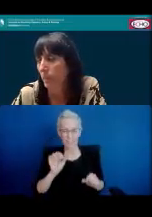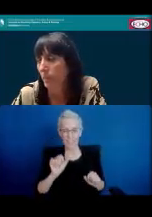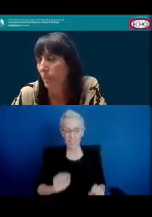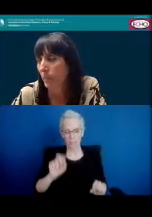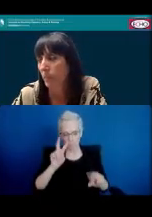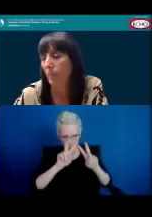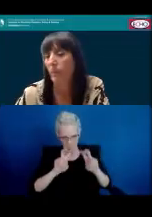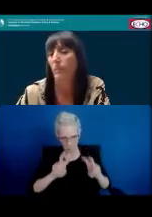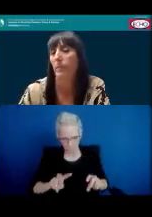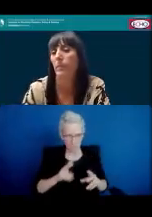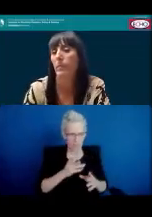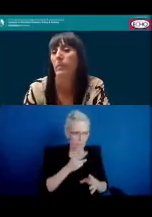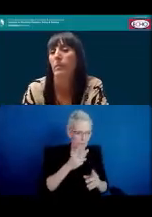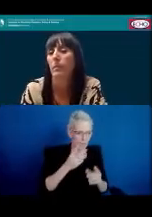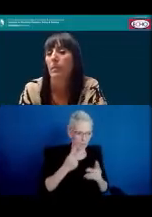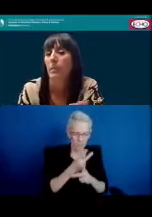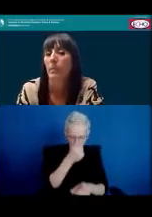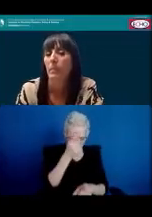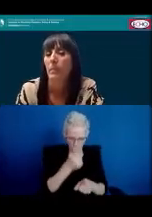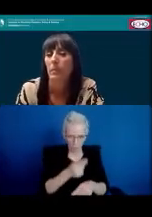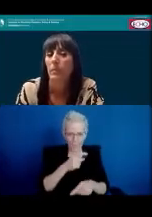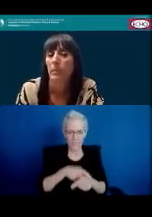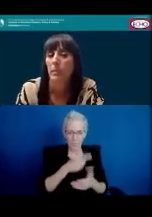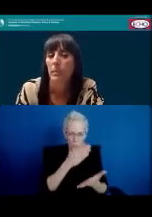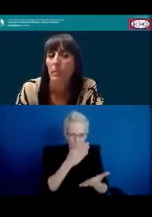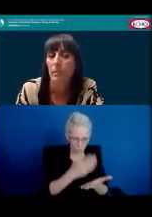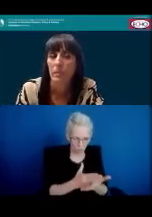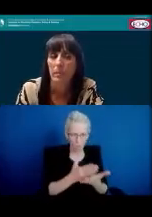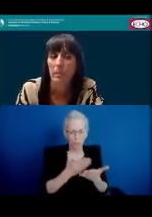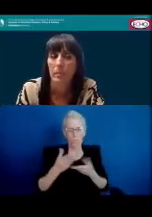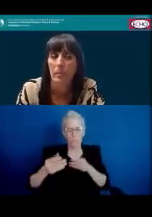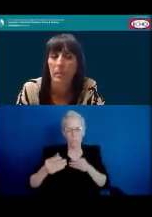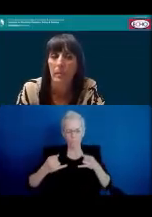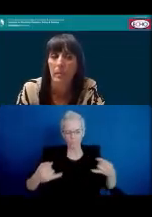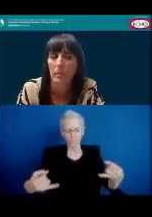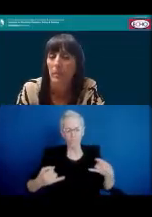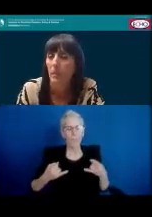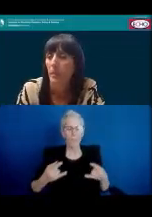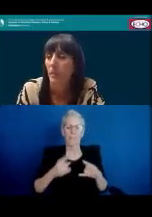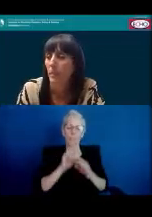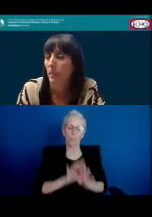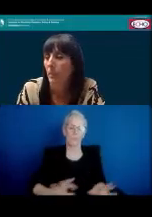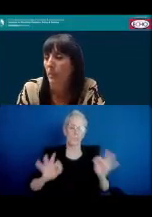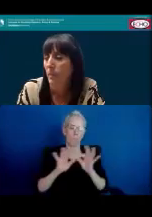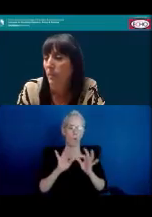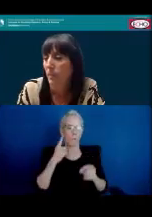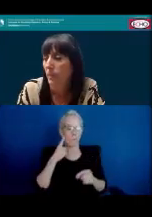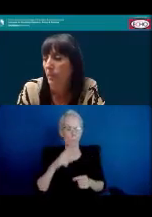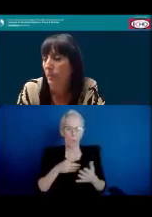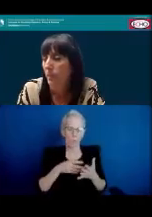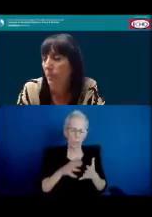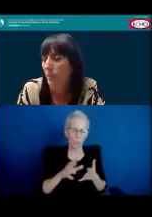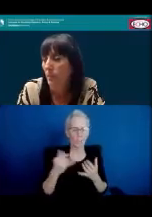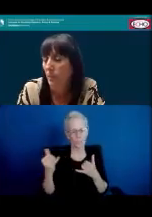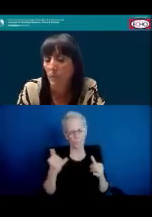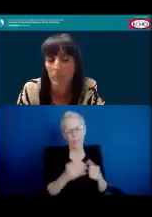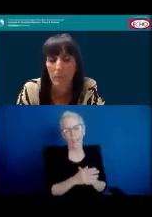is critical for rough and tumble play in order to reap all of its benefits. Furthermore, roughhousing doesn't necessarily